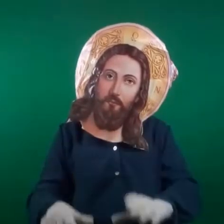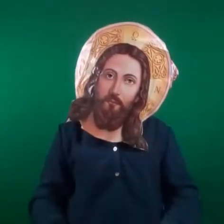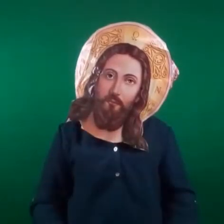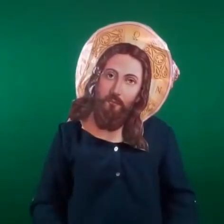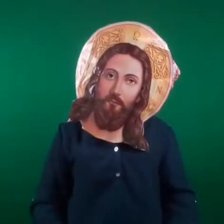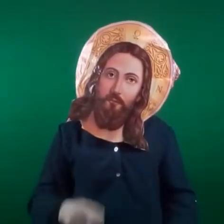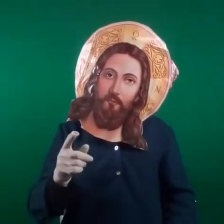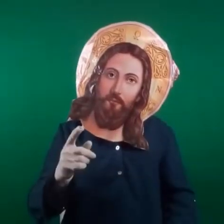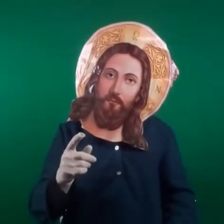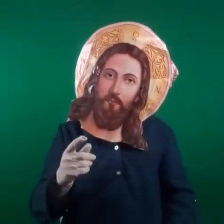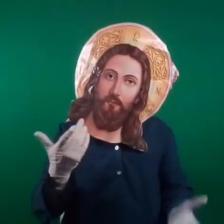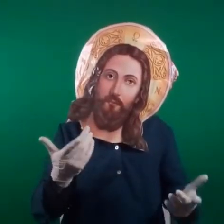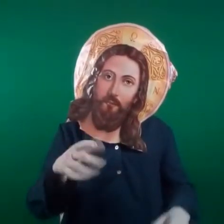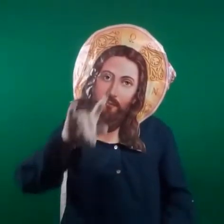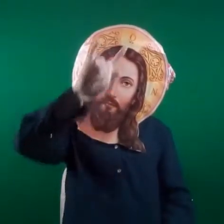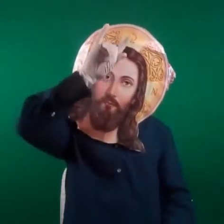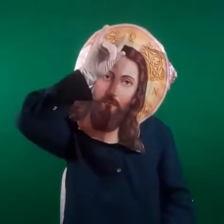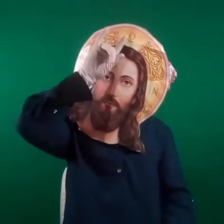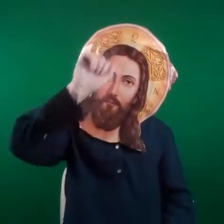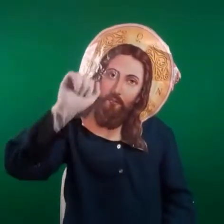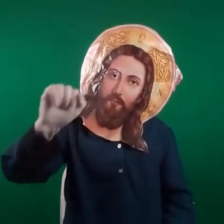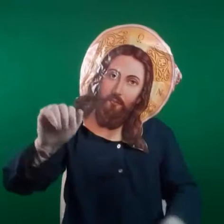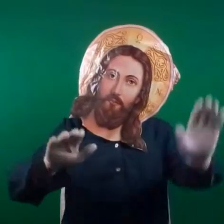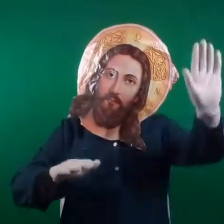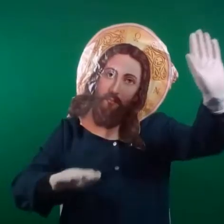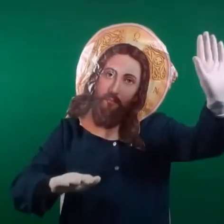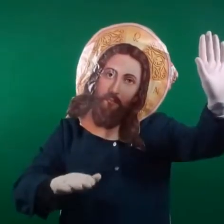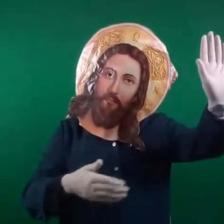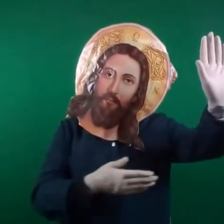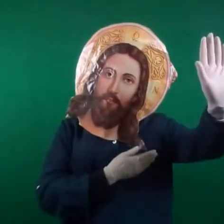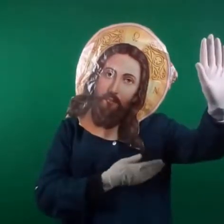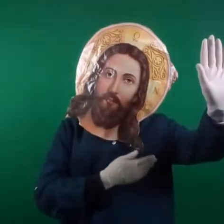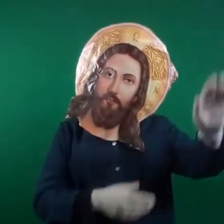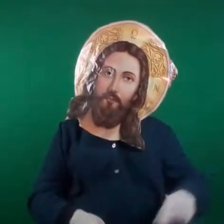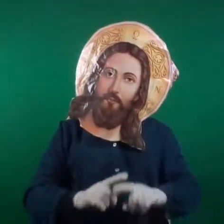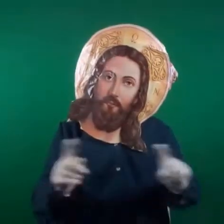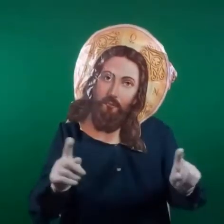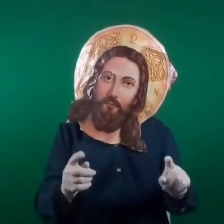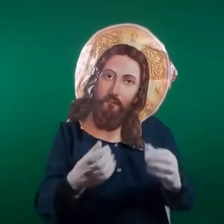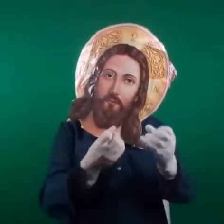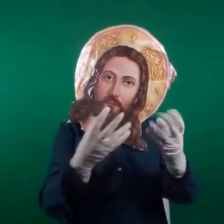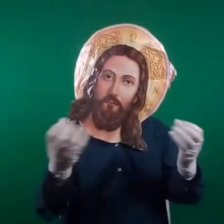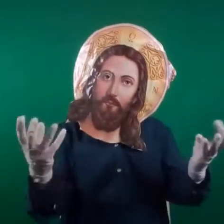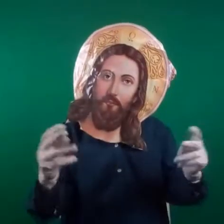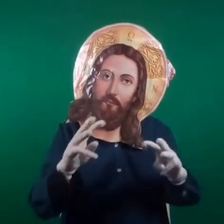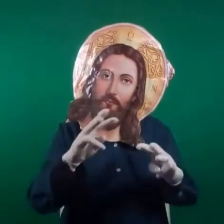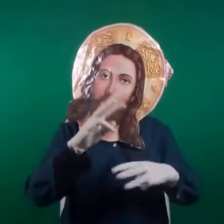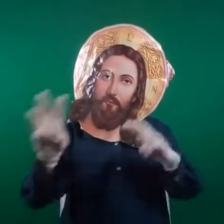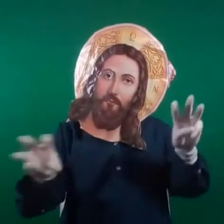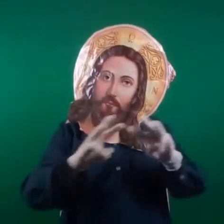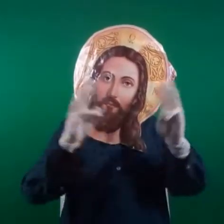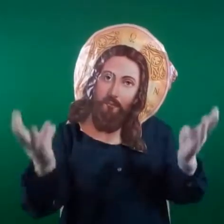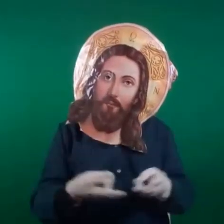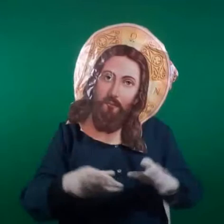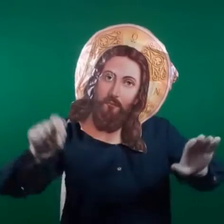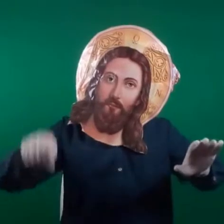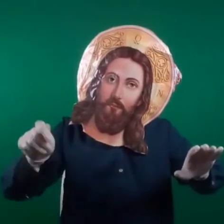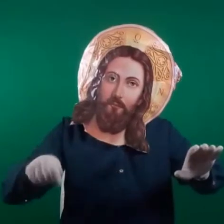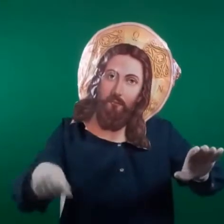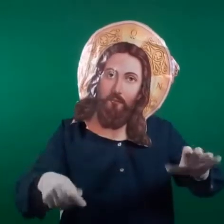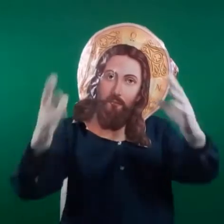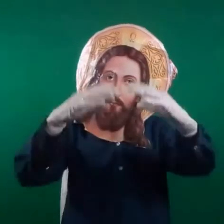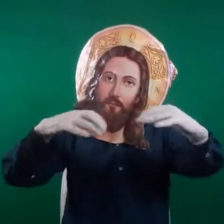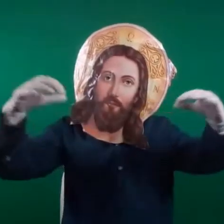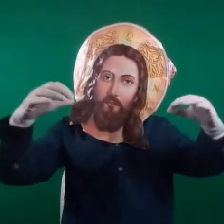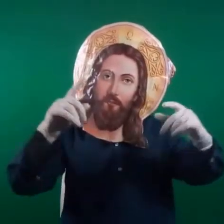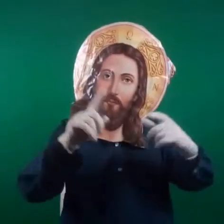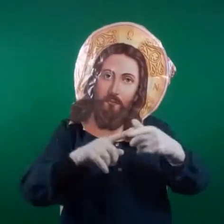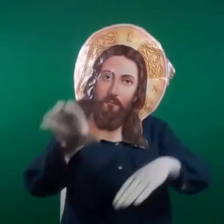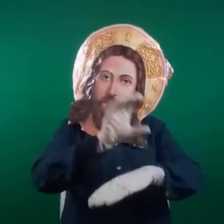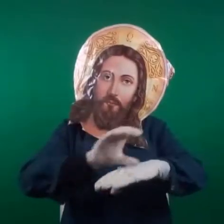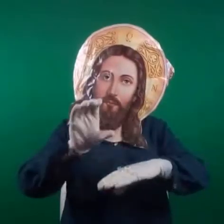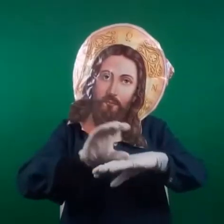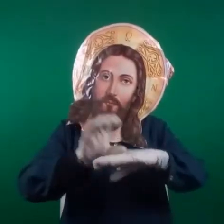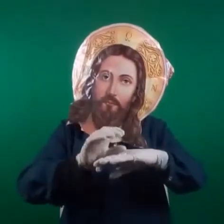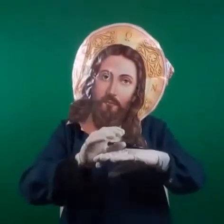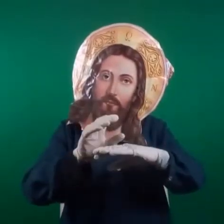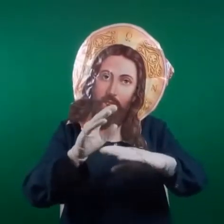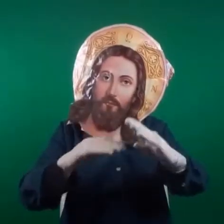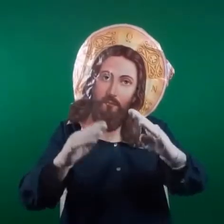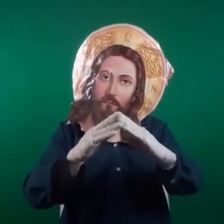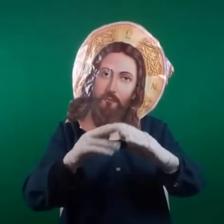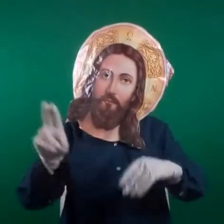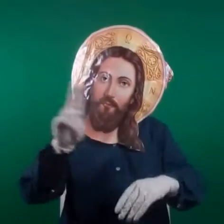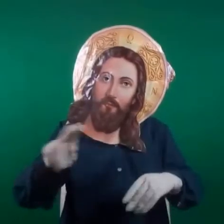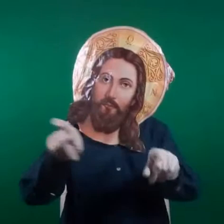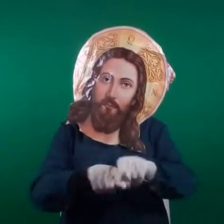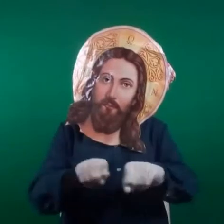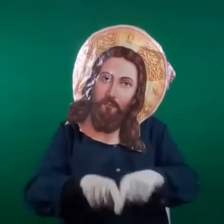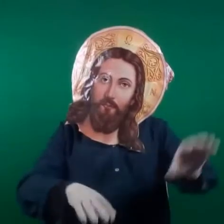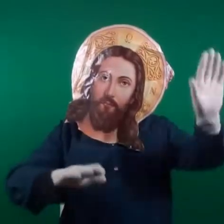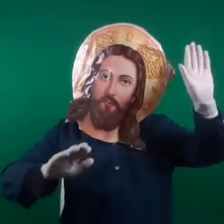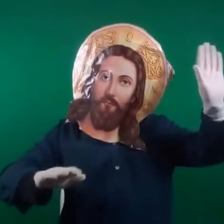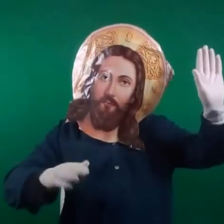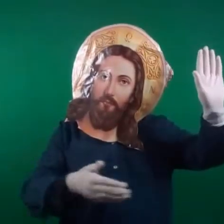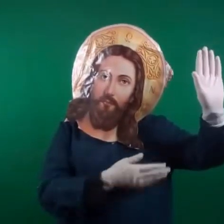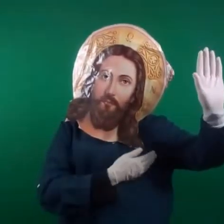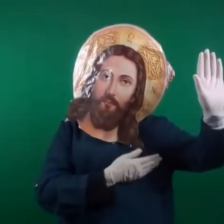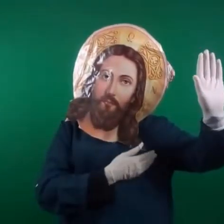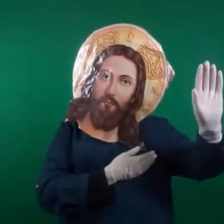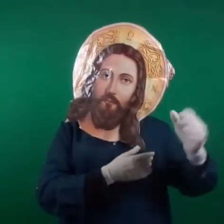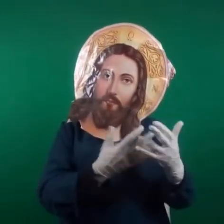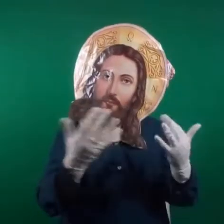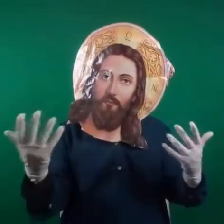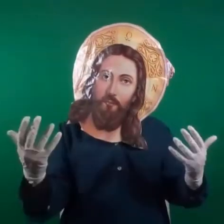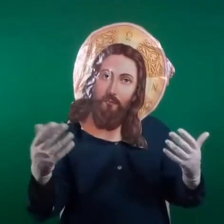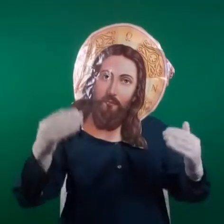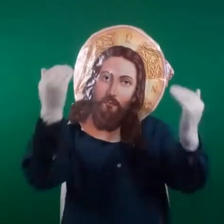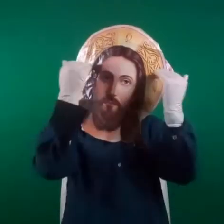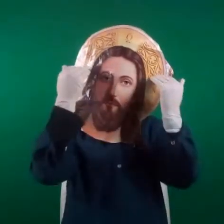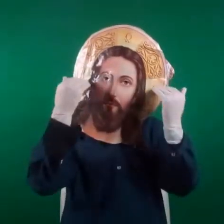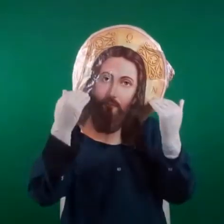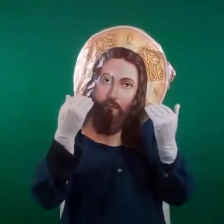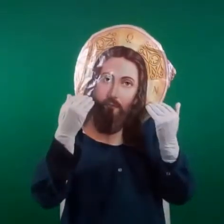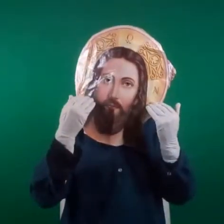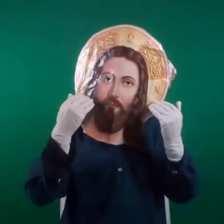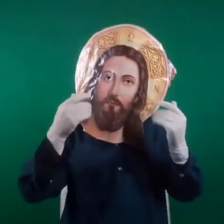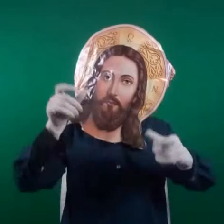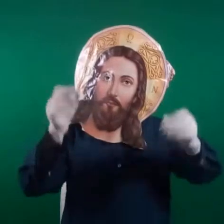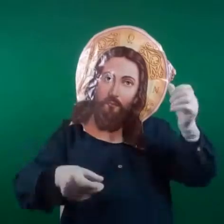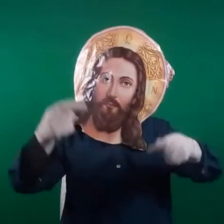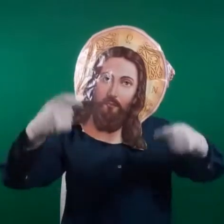All these belong to the antichrist the devil yet almost all the worlds courts, governments and religions use them. Many Judges, policicians, physicians,